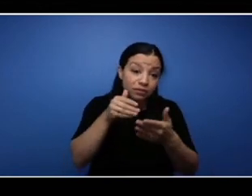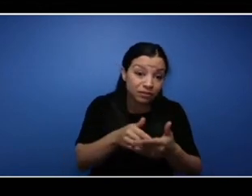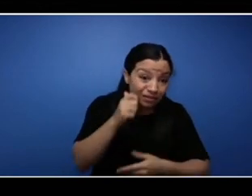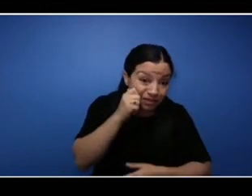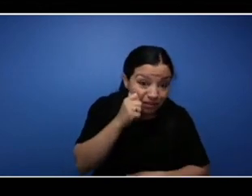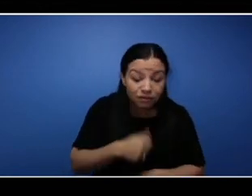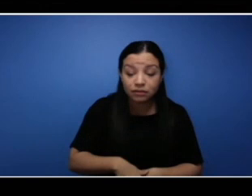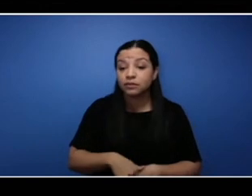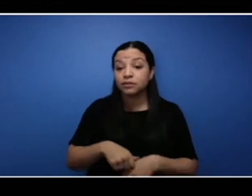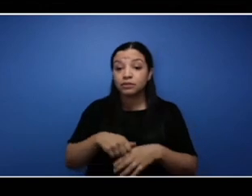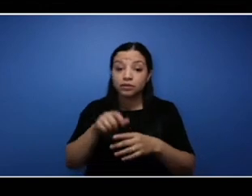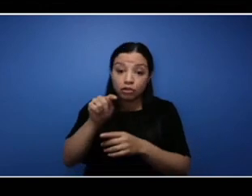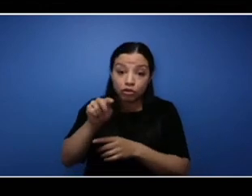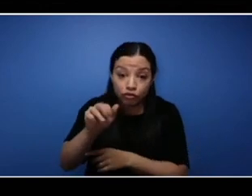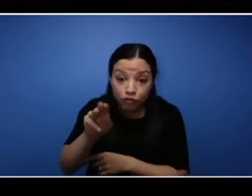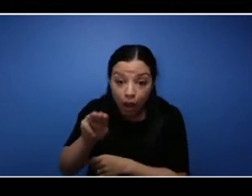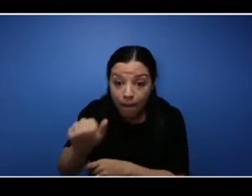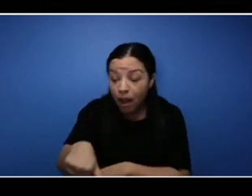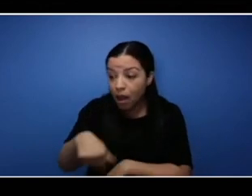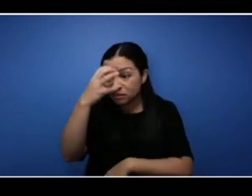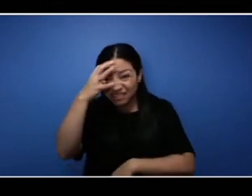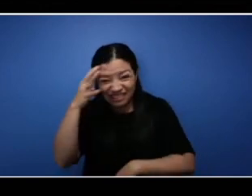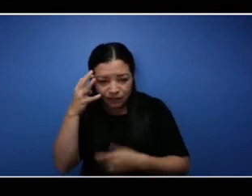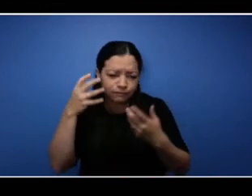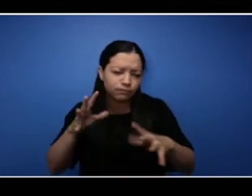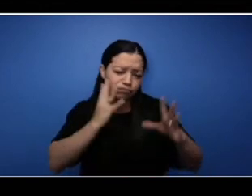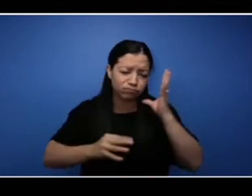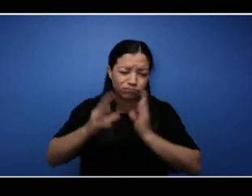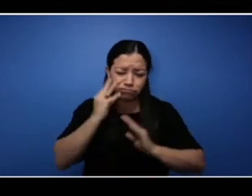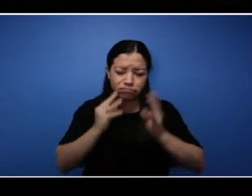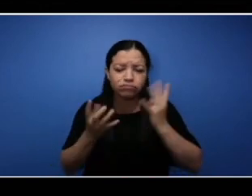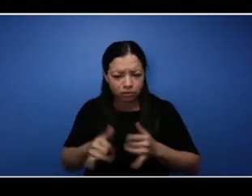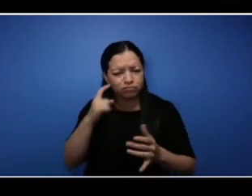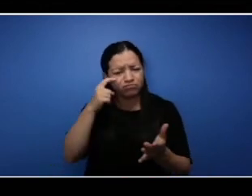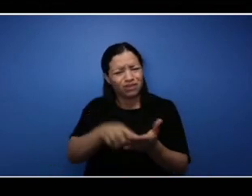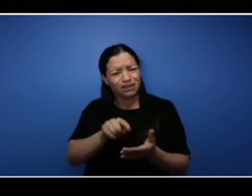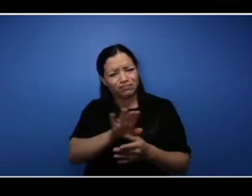trauma. Let's keep this in mind as we work together to disrupt barriers in striving for